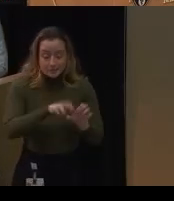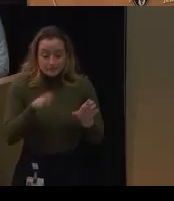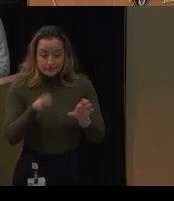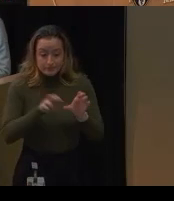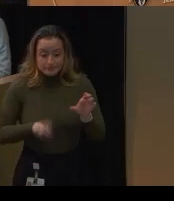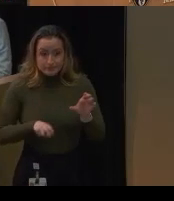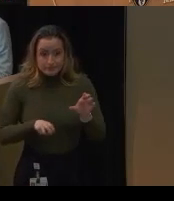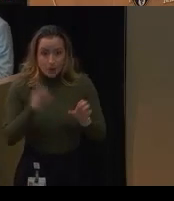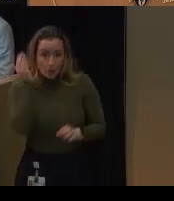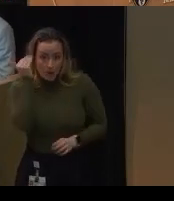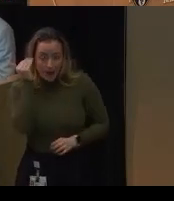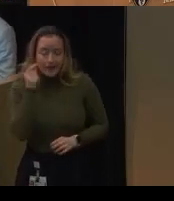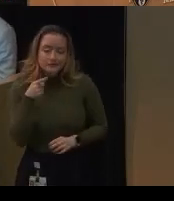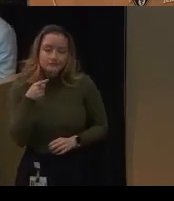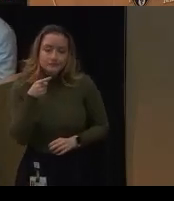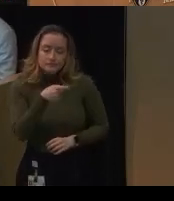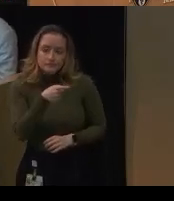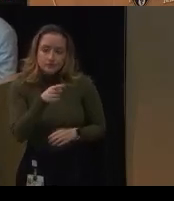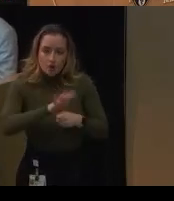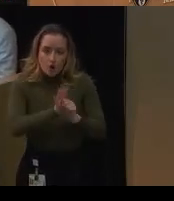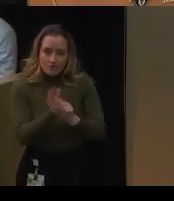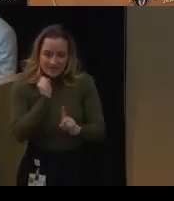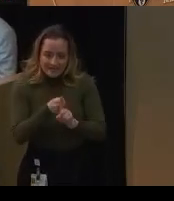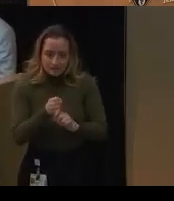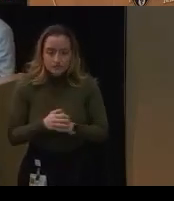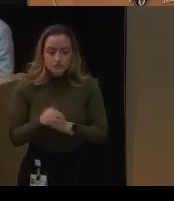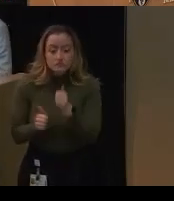um on average folks were in their early 20s female at Birth white non-hispanic Latino